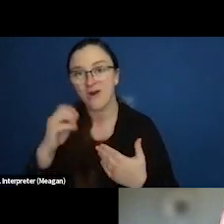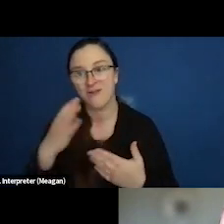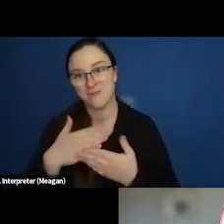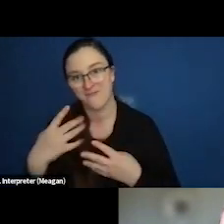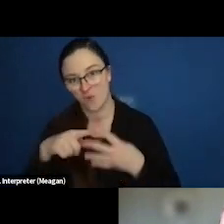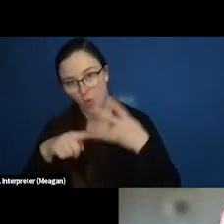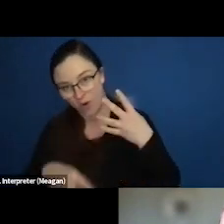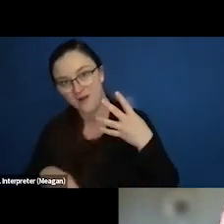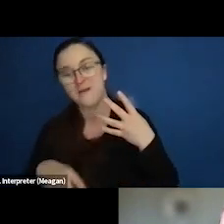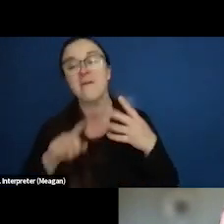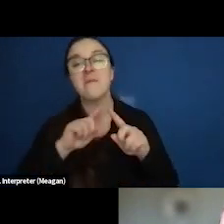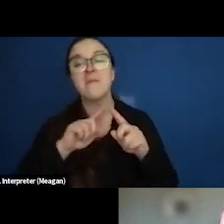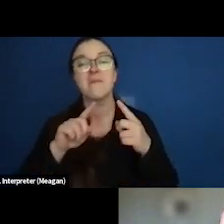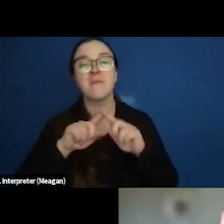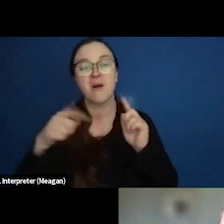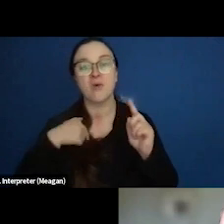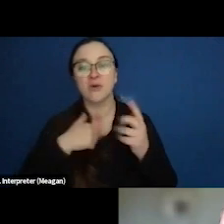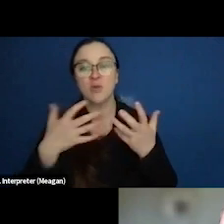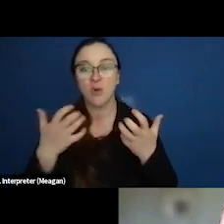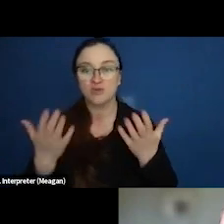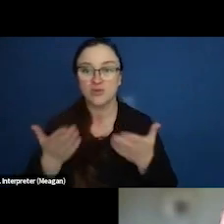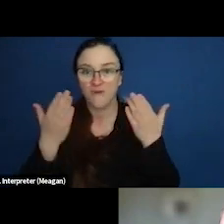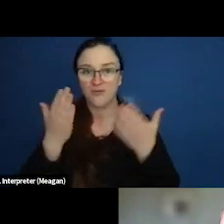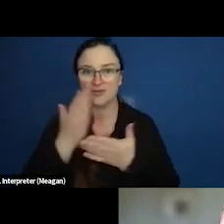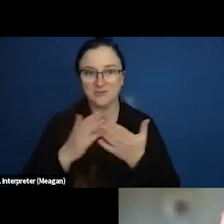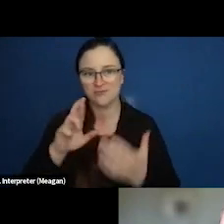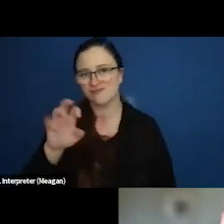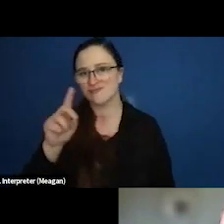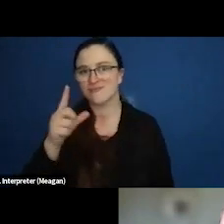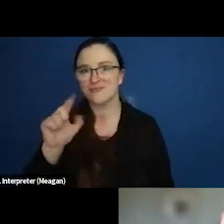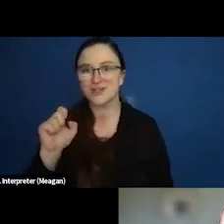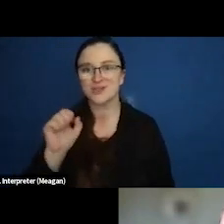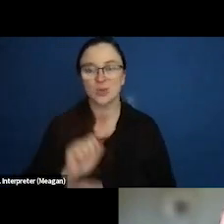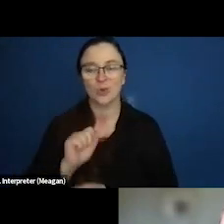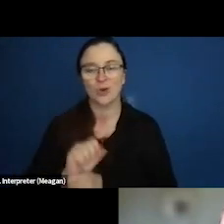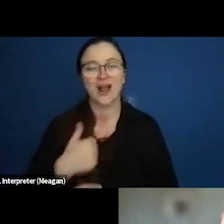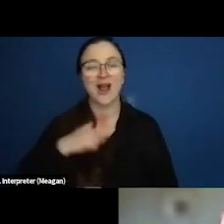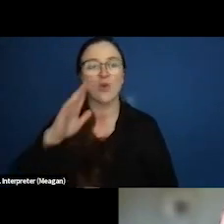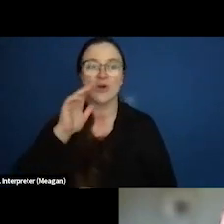but we did wanna offer up kind of some bridge work for you. I'm not gonna read through all of this